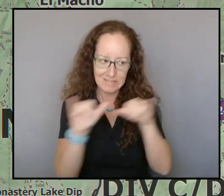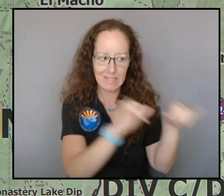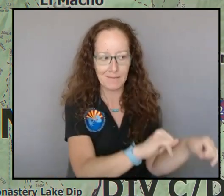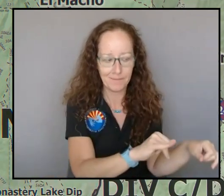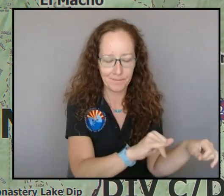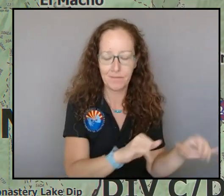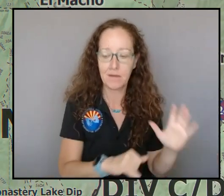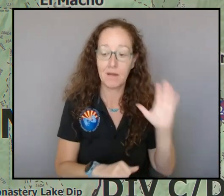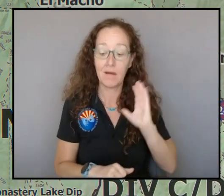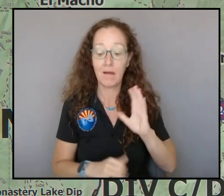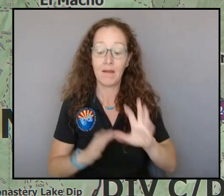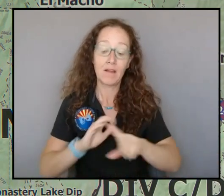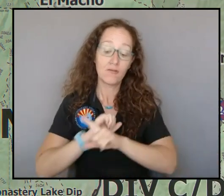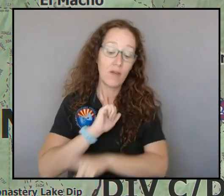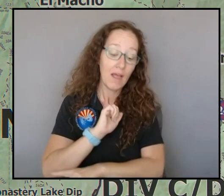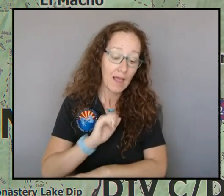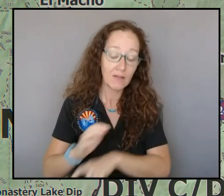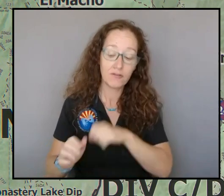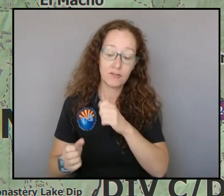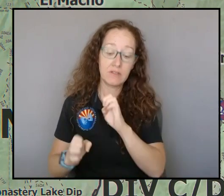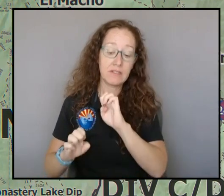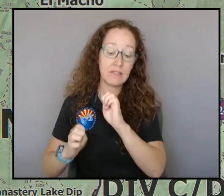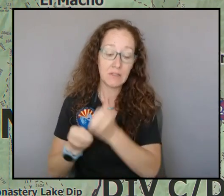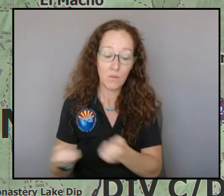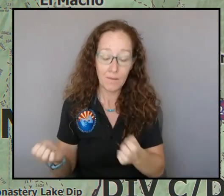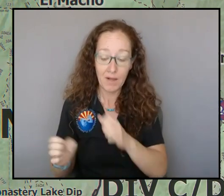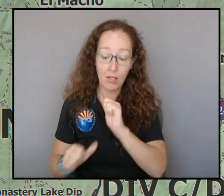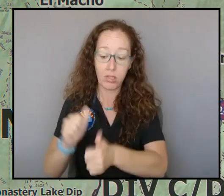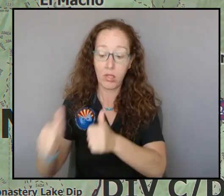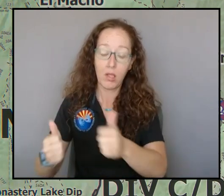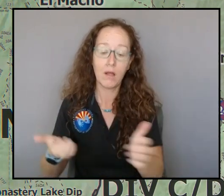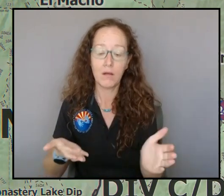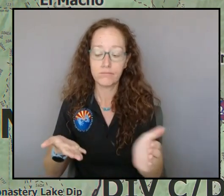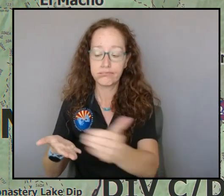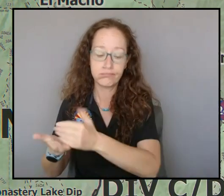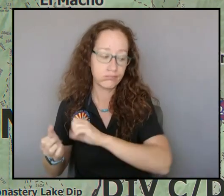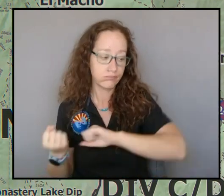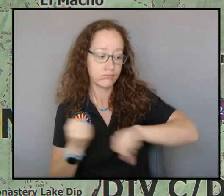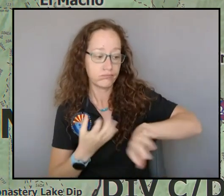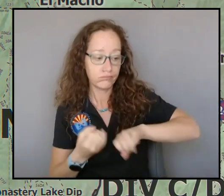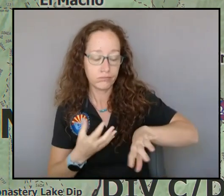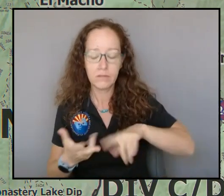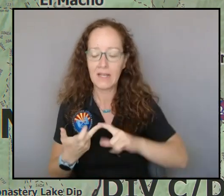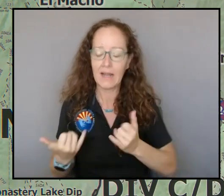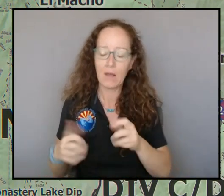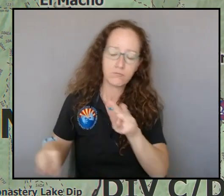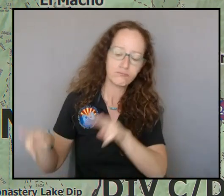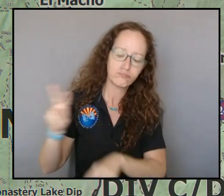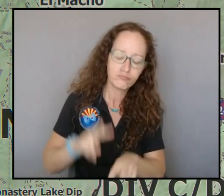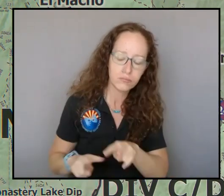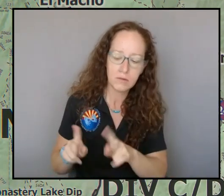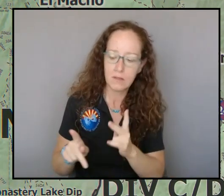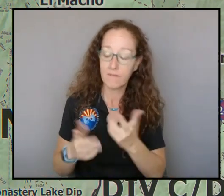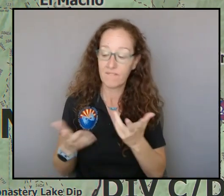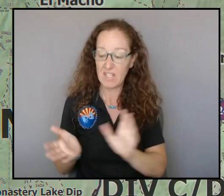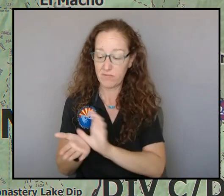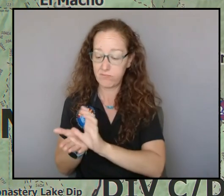equipment out of there and are really looking at the same thing. Looking at how we go in and the dozer lines, and the hand lines, where we can fix those that doesn't jeopardize